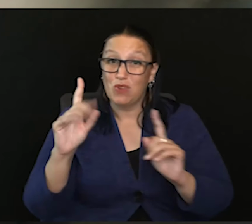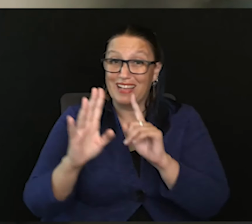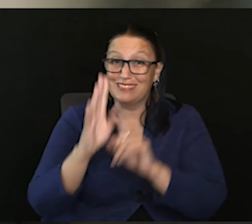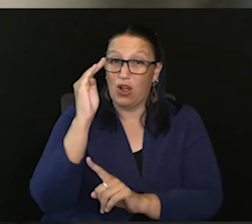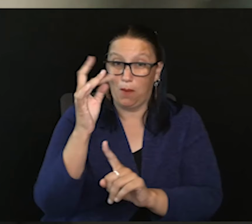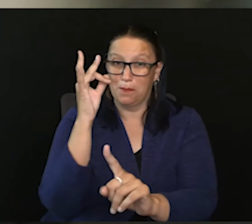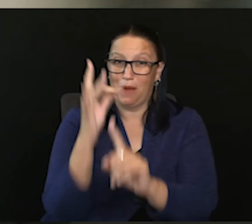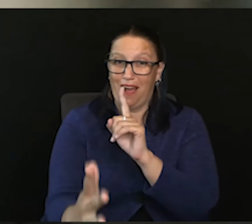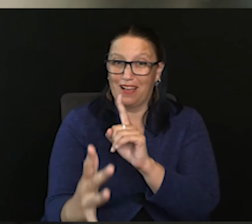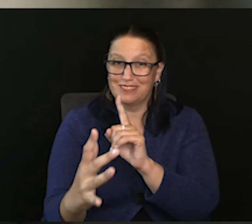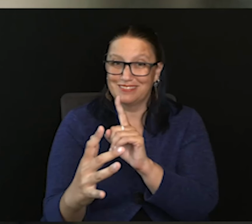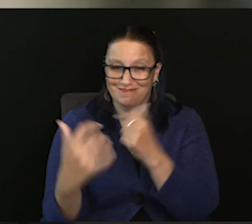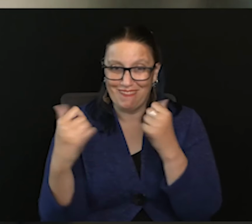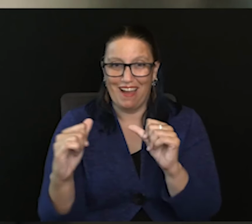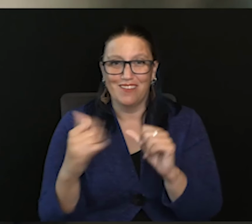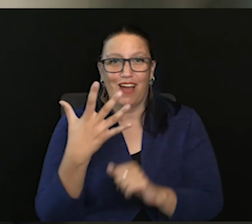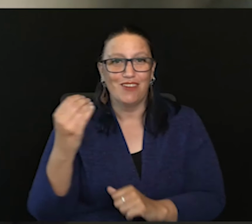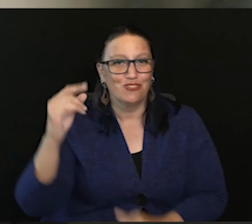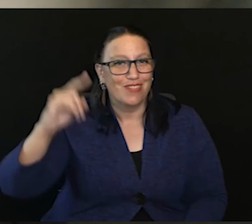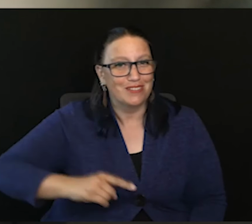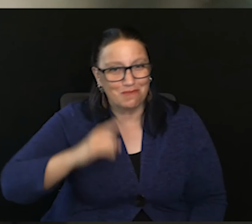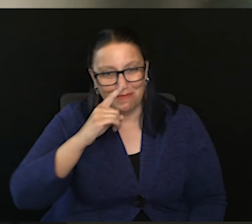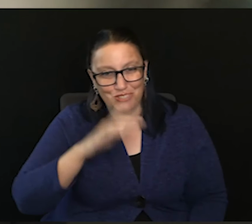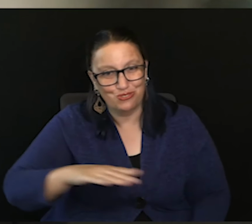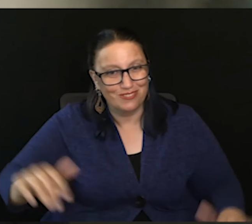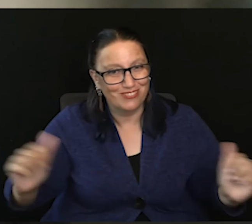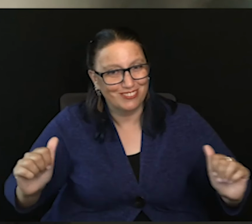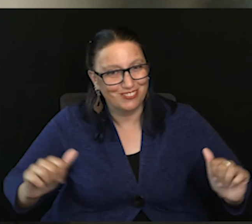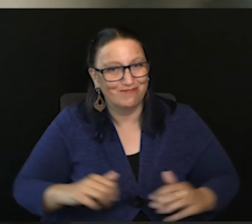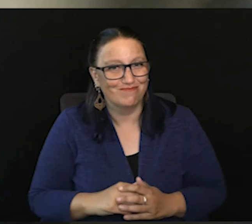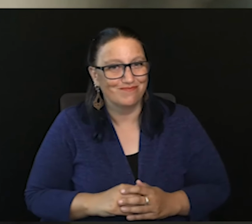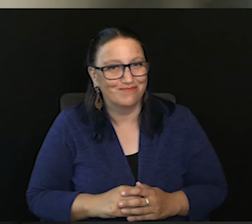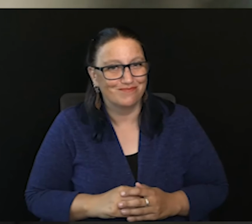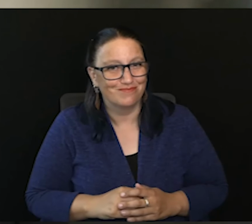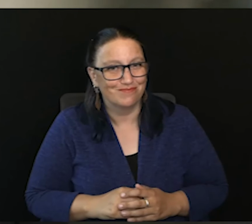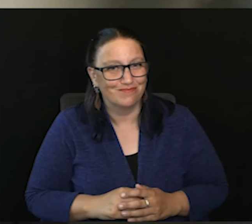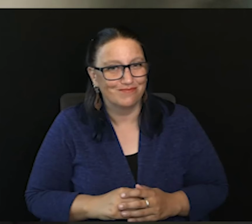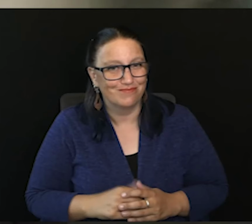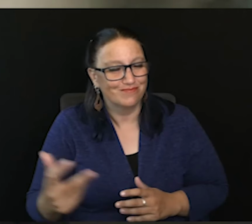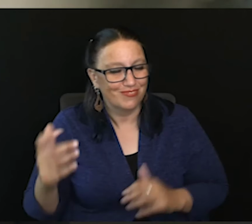that mark of that half million for children, and that includes 66,000 yesterday.